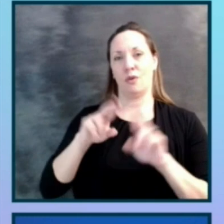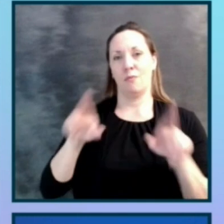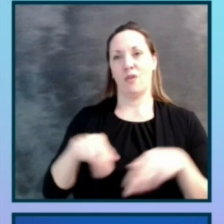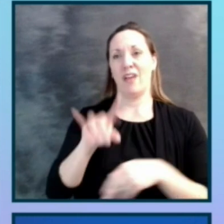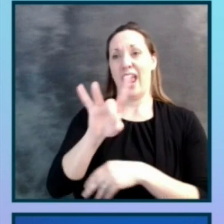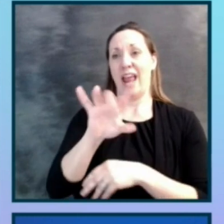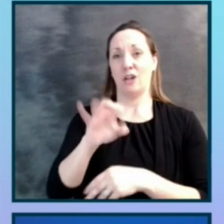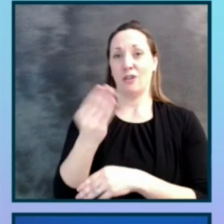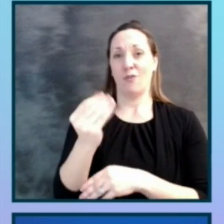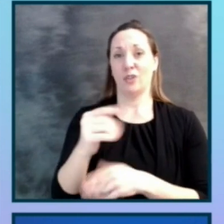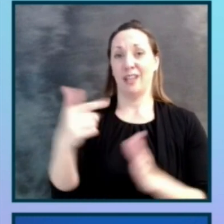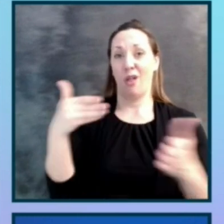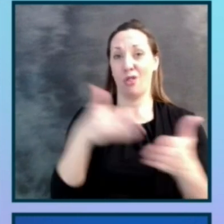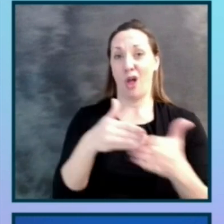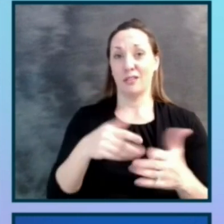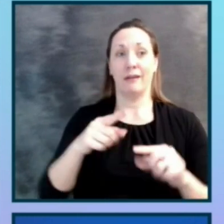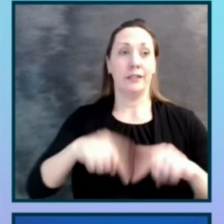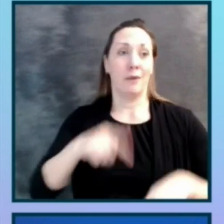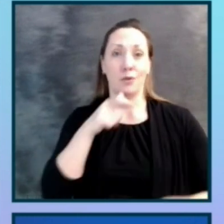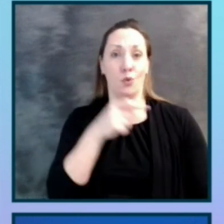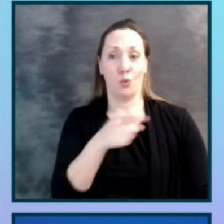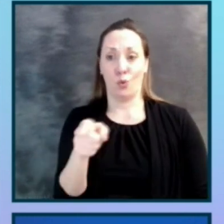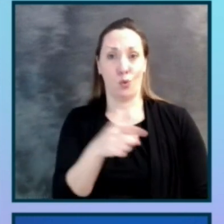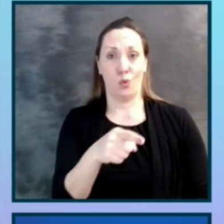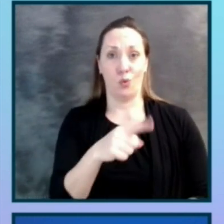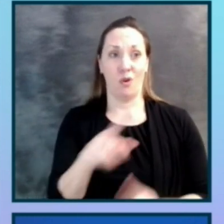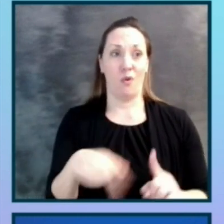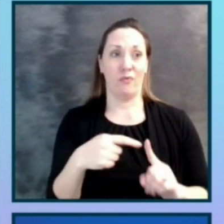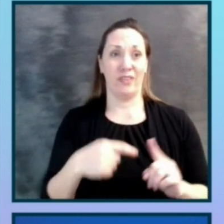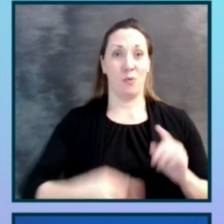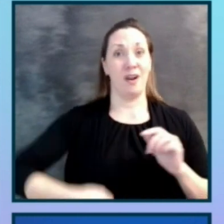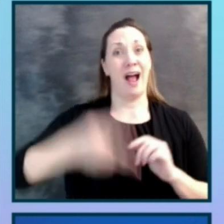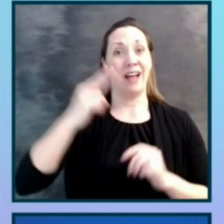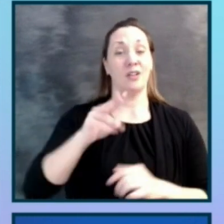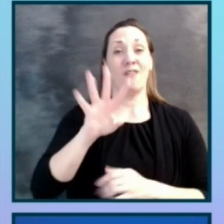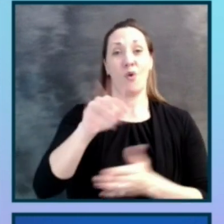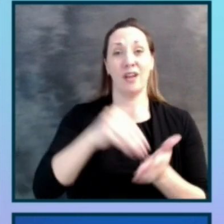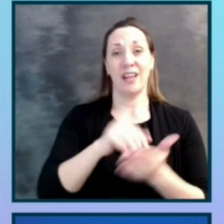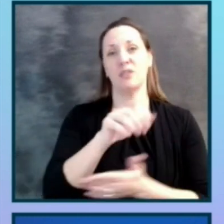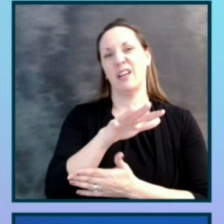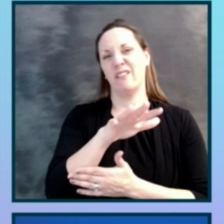depending who you look at it, it went as high as 4,055 in 2021, but in reality,